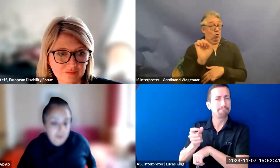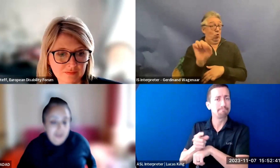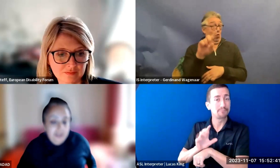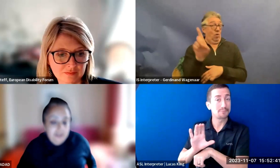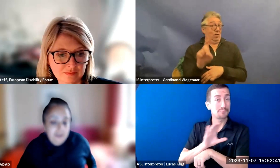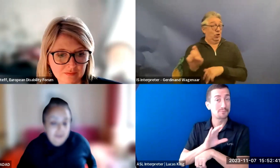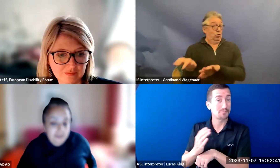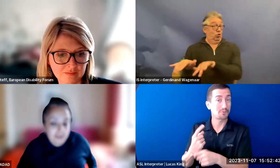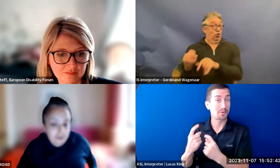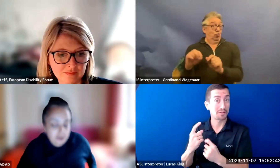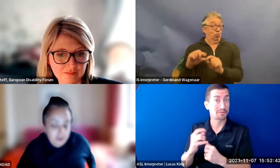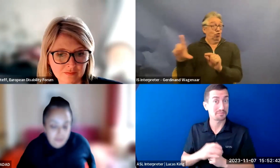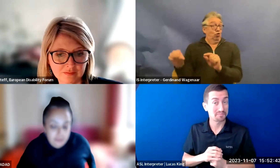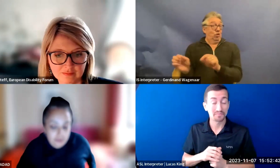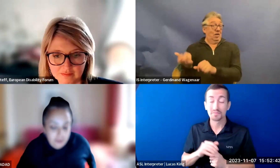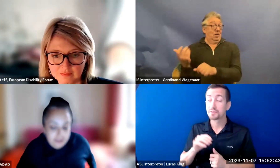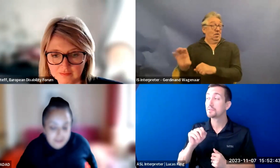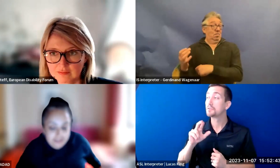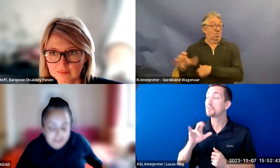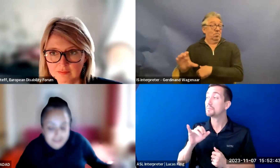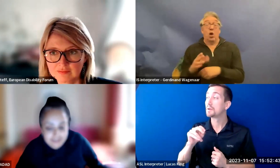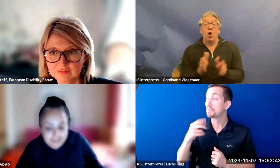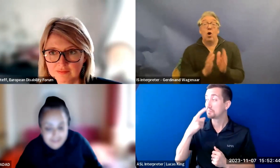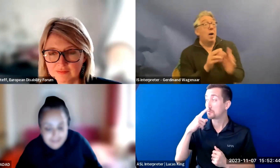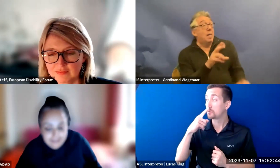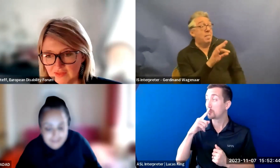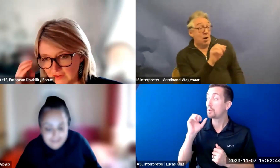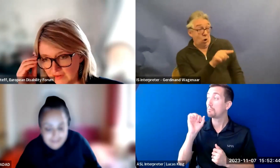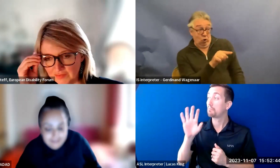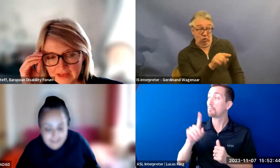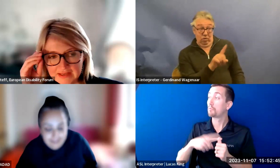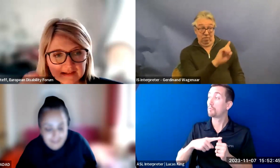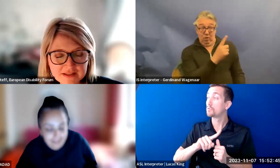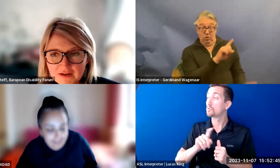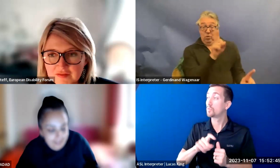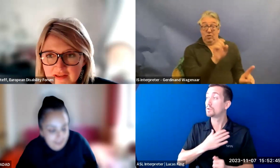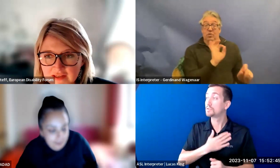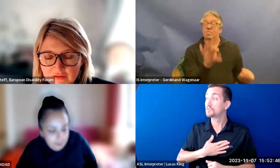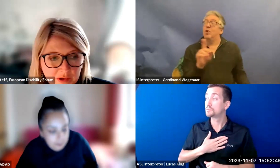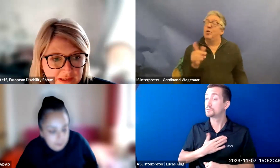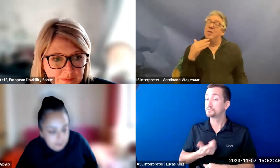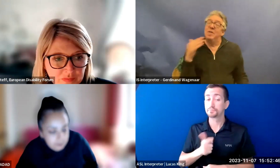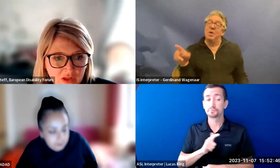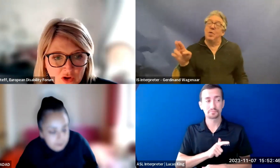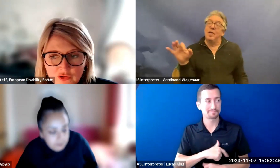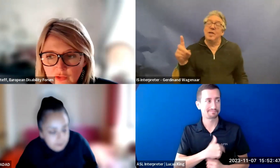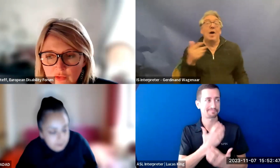So Marion, please start us off with the first question. Thank you, Nadia and everybody.